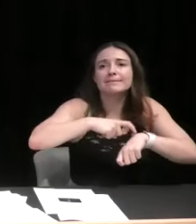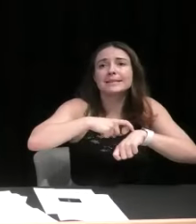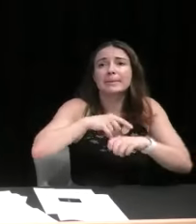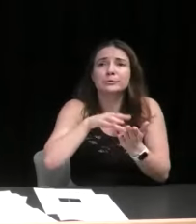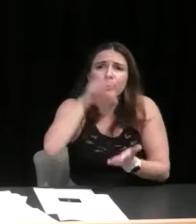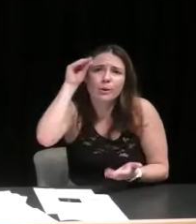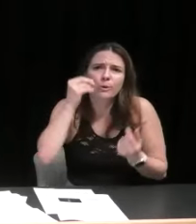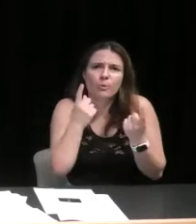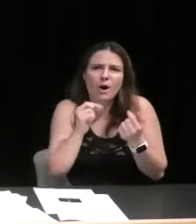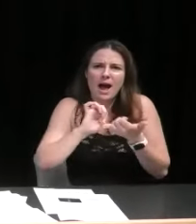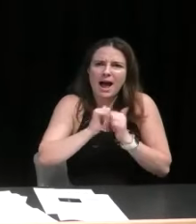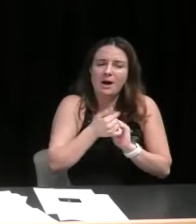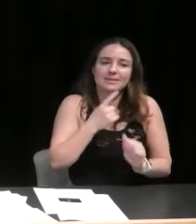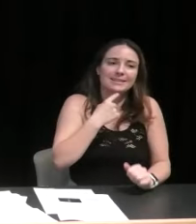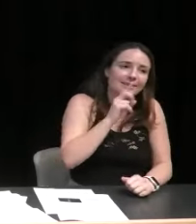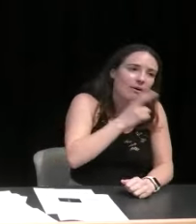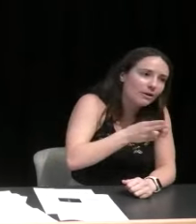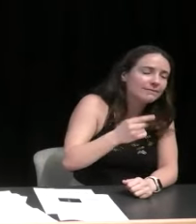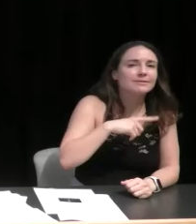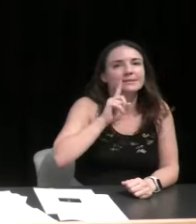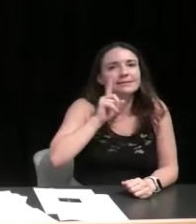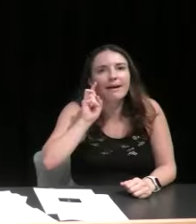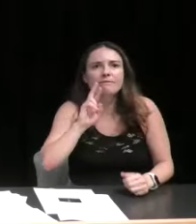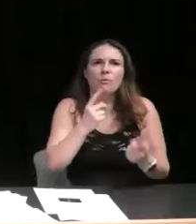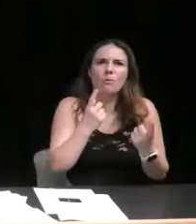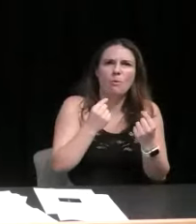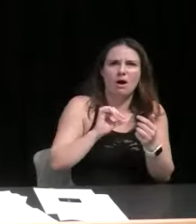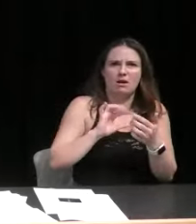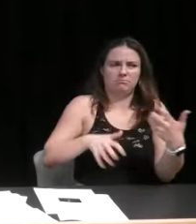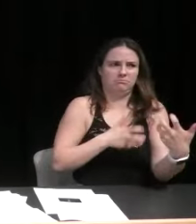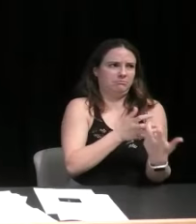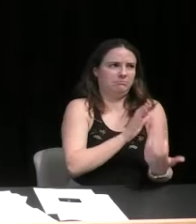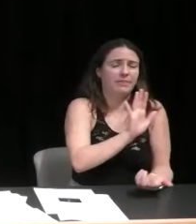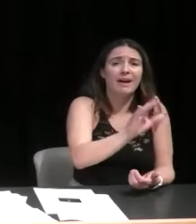other terms like that take some time to learn how to say deaf and heart of hearing what are